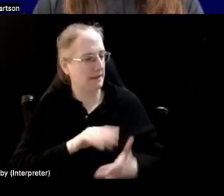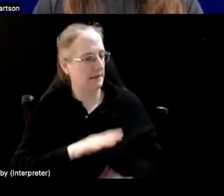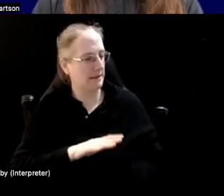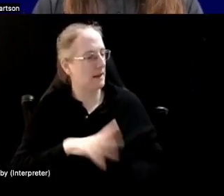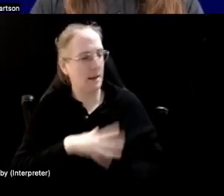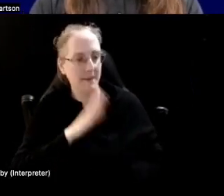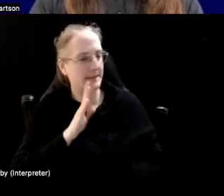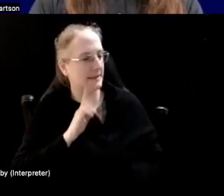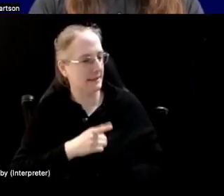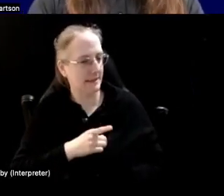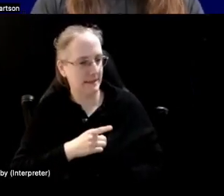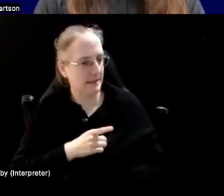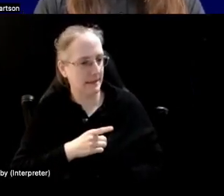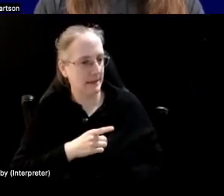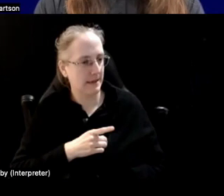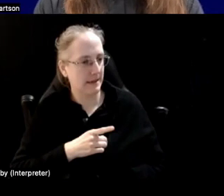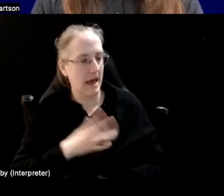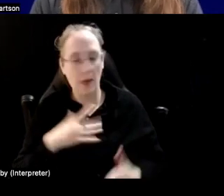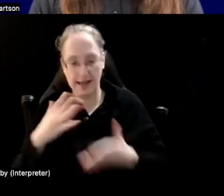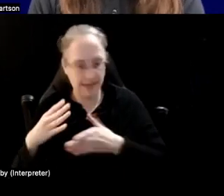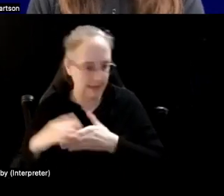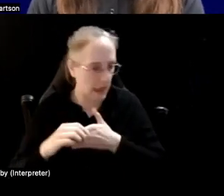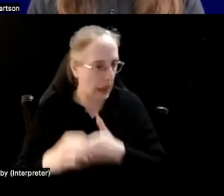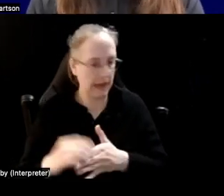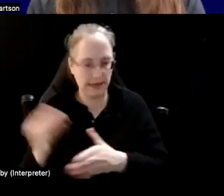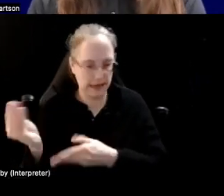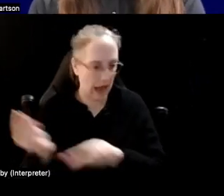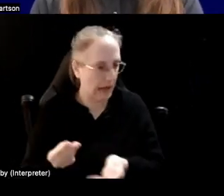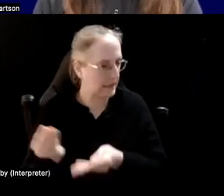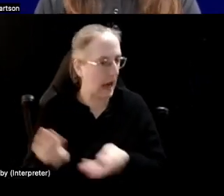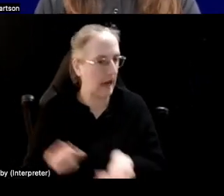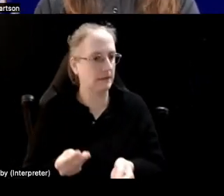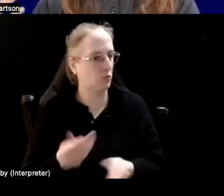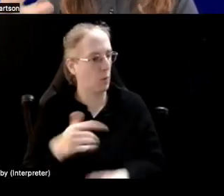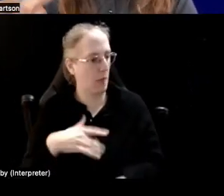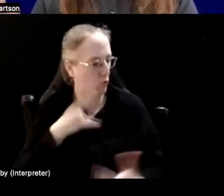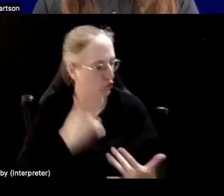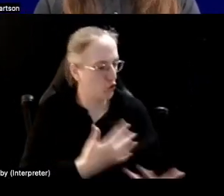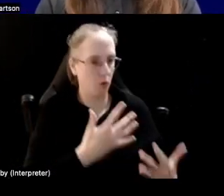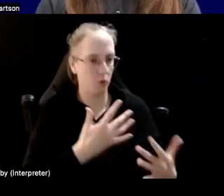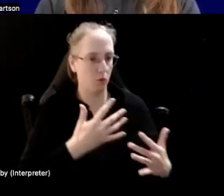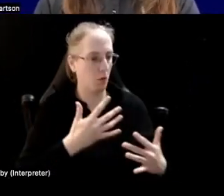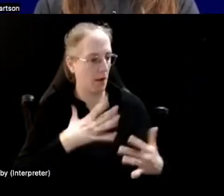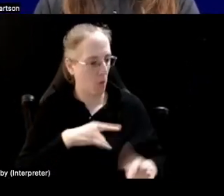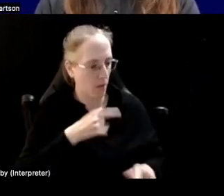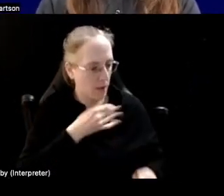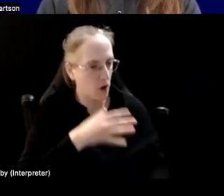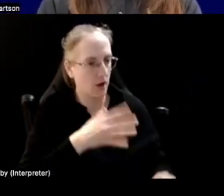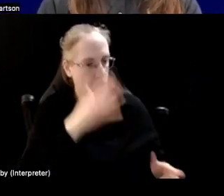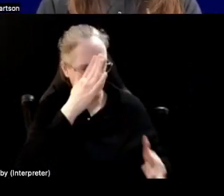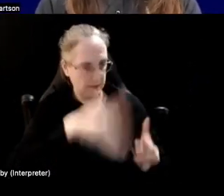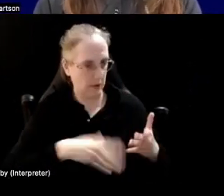in with something that they want to show the child or they want the child to experience,